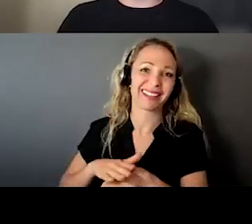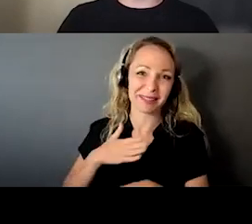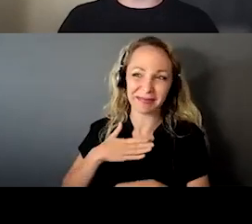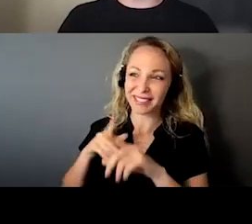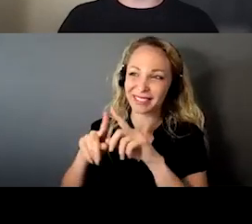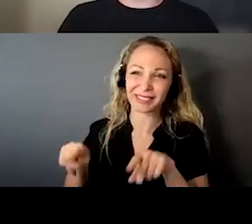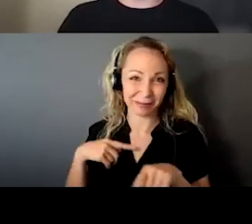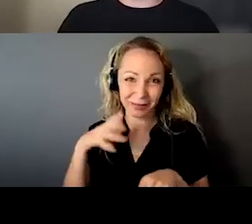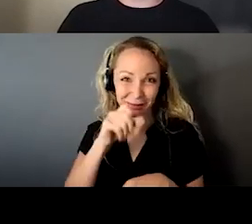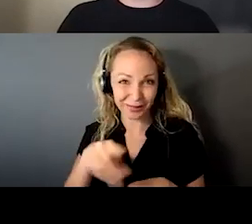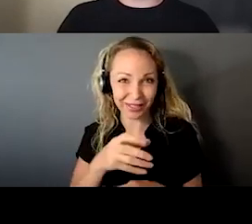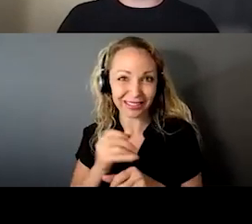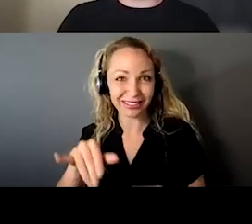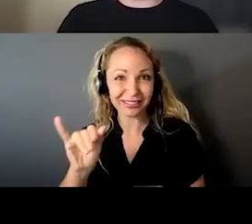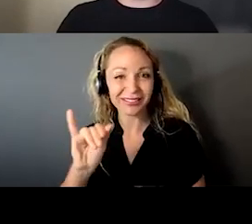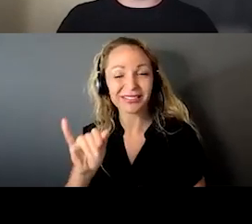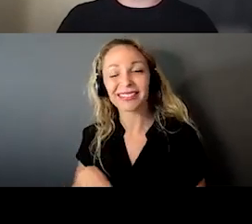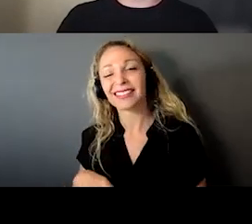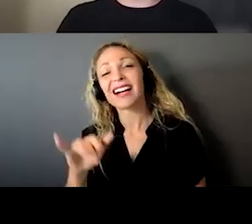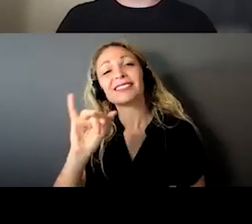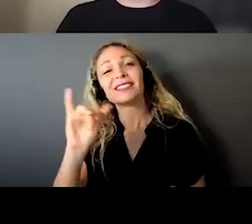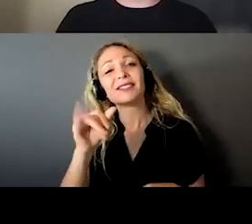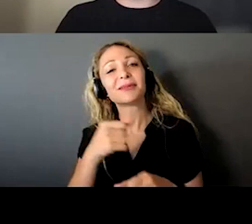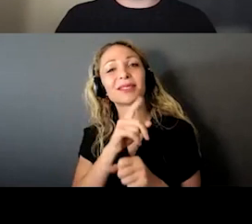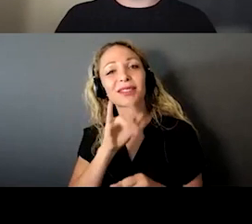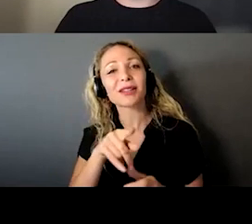EVERYONE ELSE'S AS WELL. AND REGISTER FOR EXTEND AND IF